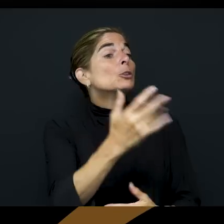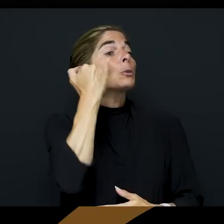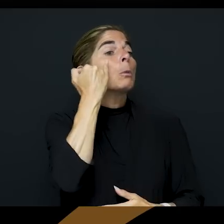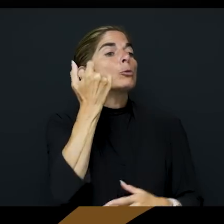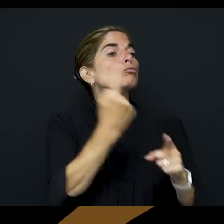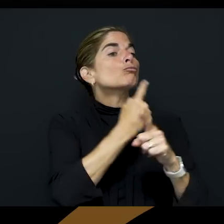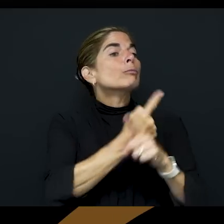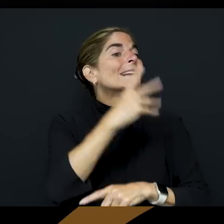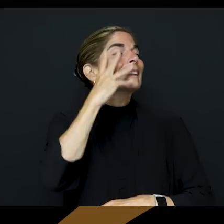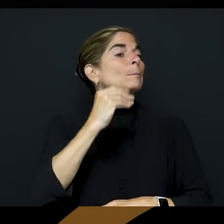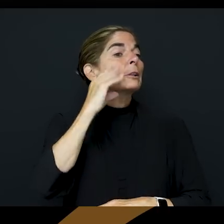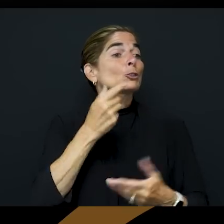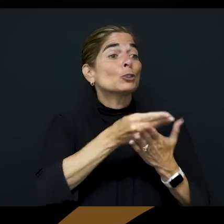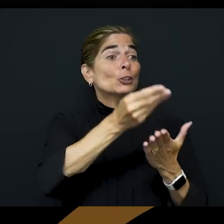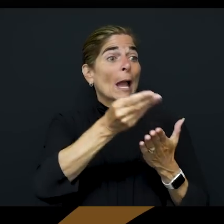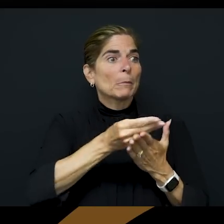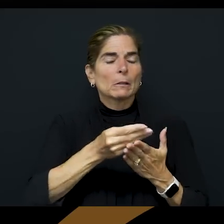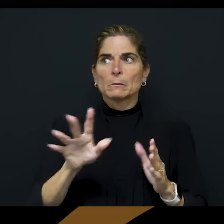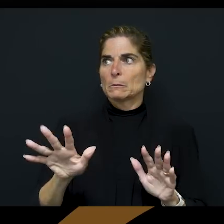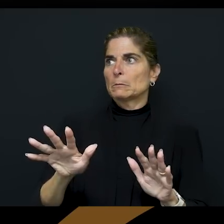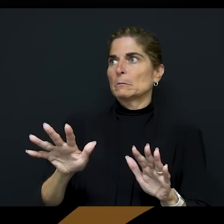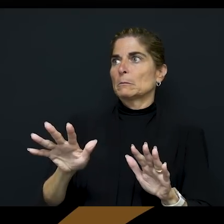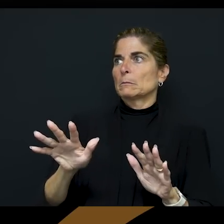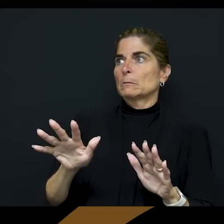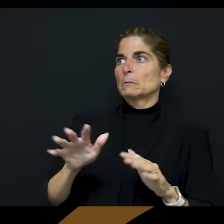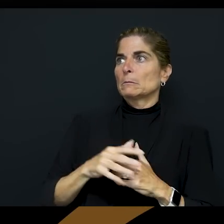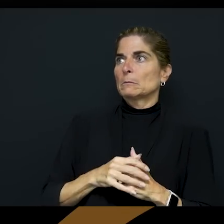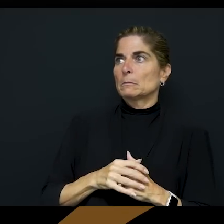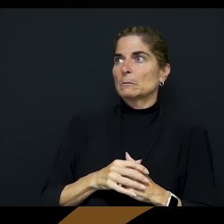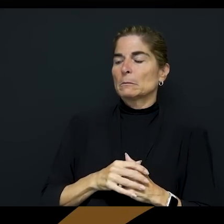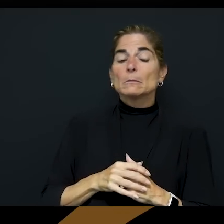So just imagine if this was your regular shopping experience, Like if you were to... I’ll be getting rid of it.